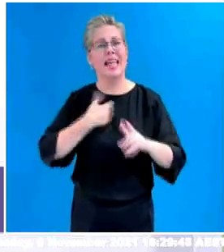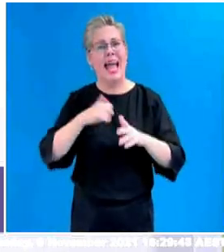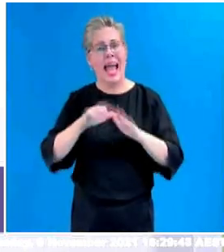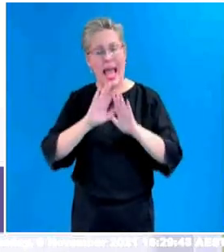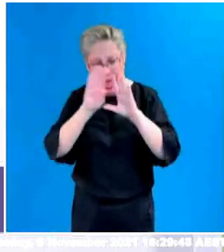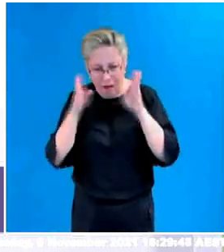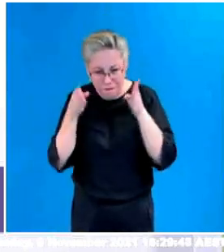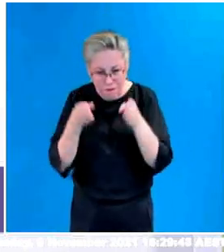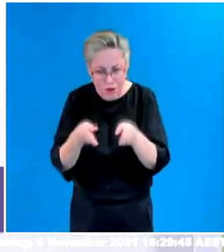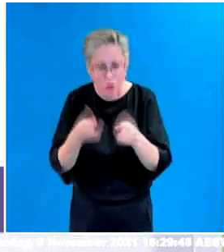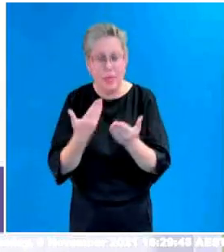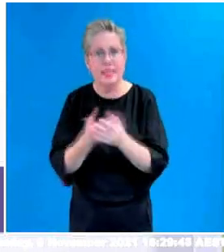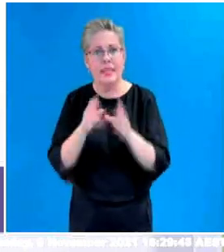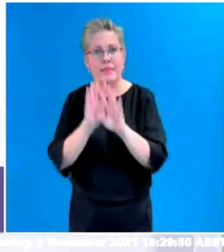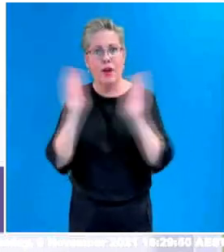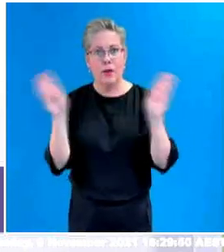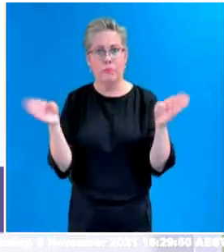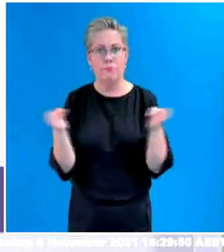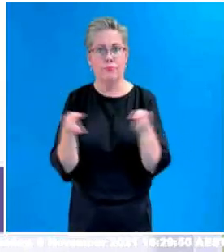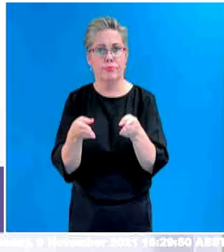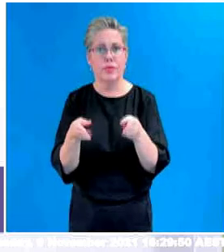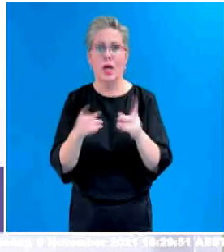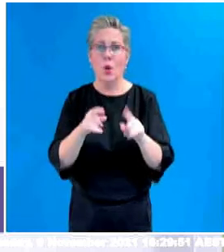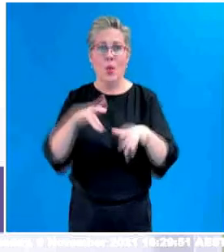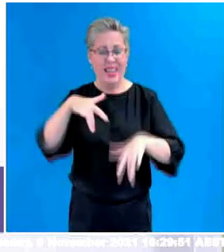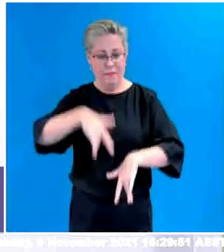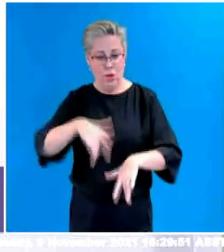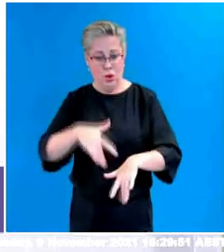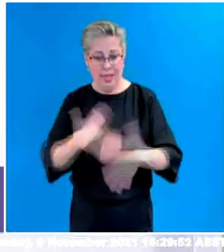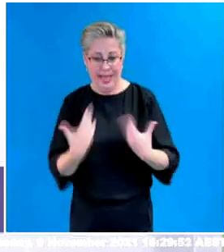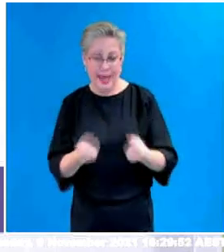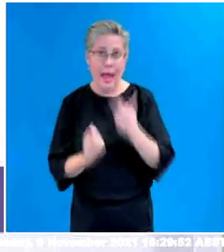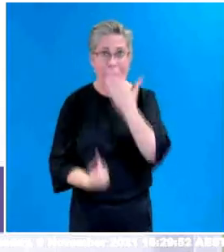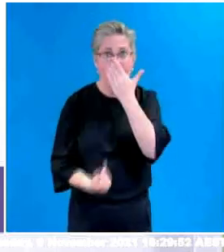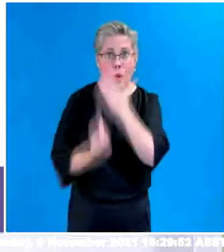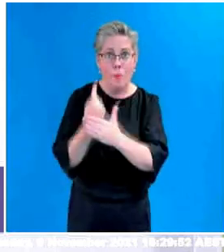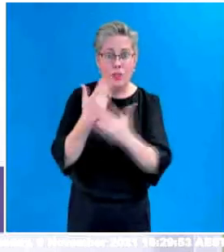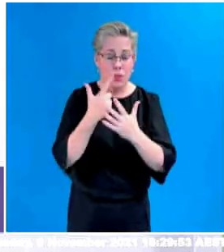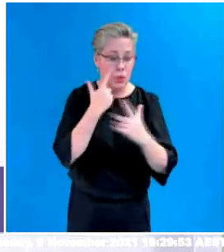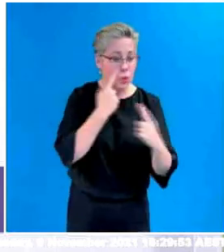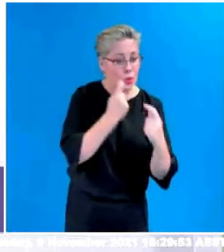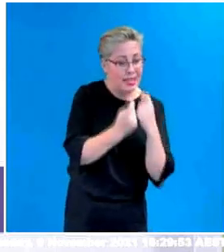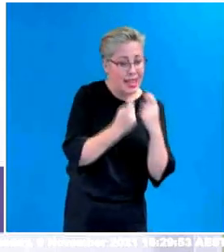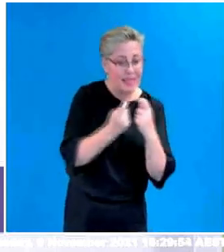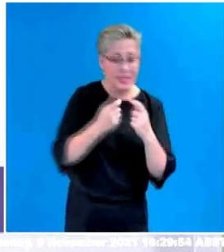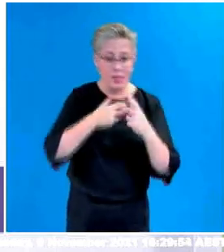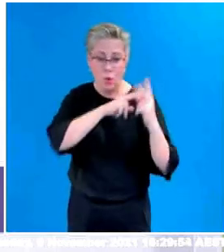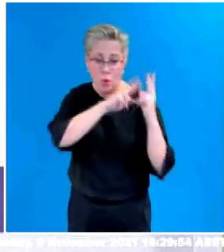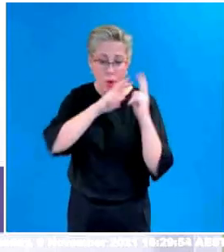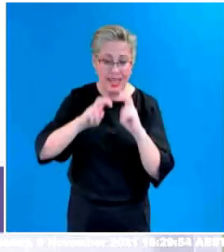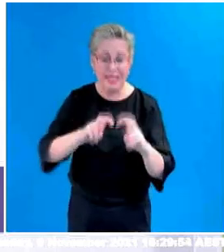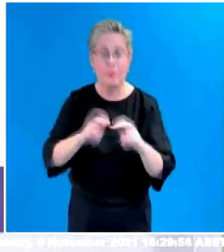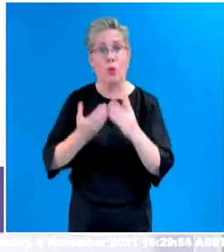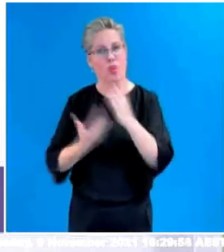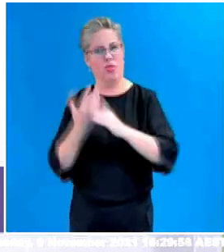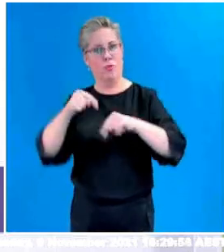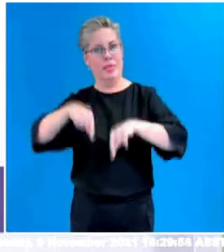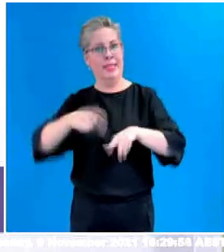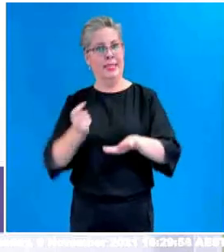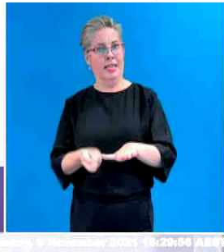where we have not had an opportunity to test or explore the content of those documents in the course of the Public Hearing.